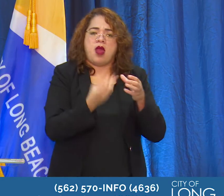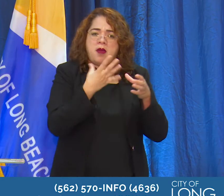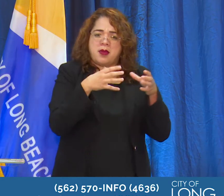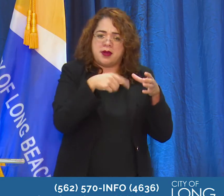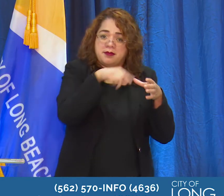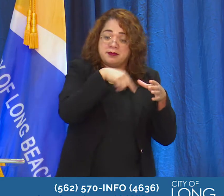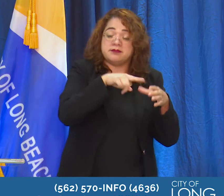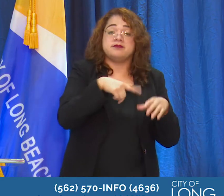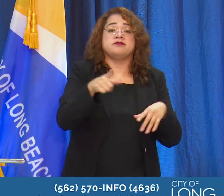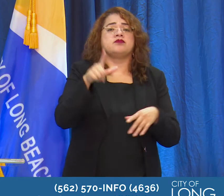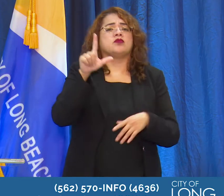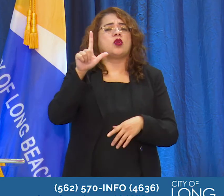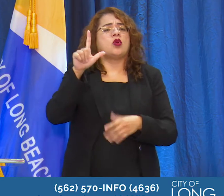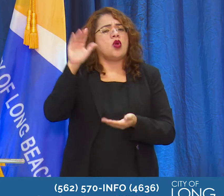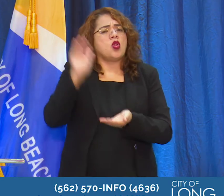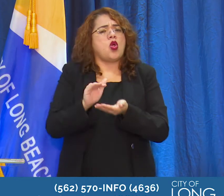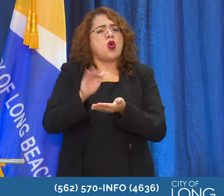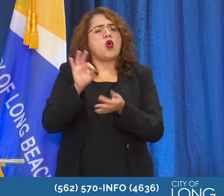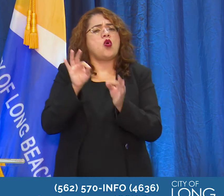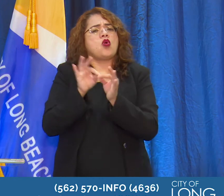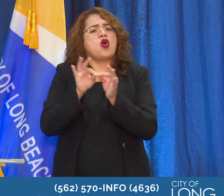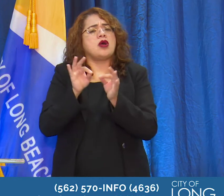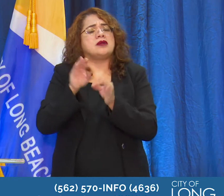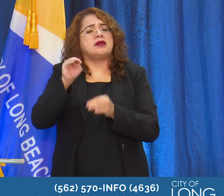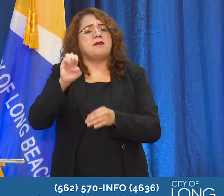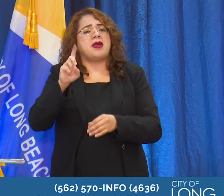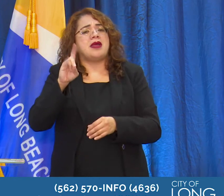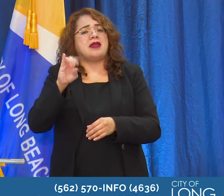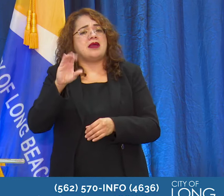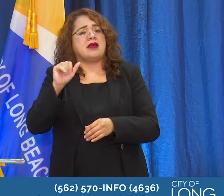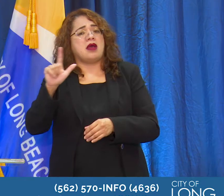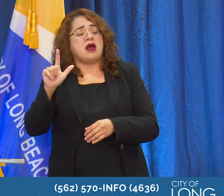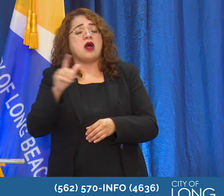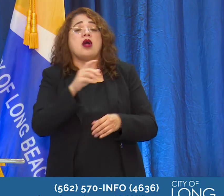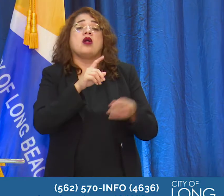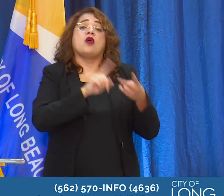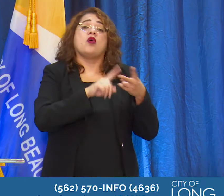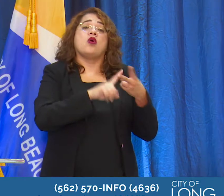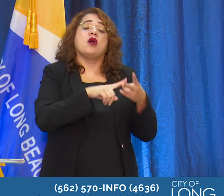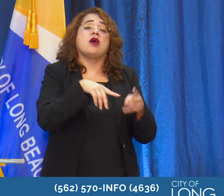Medi-Cal or Covered California with financial assistance.